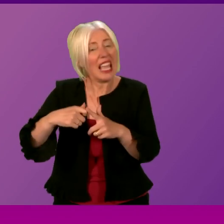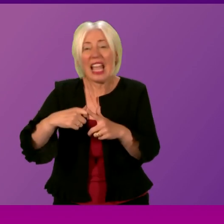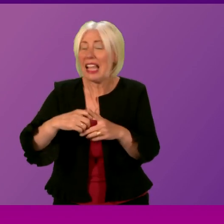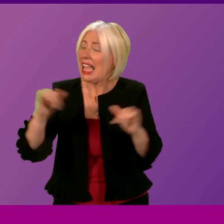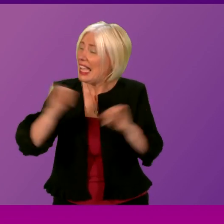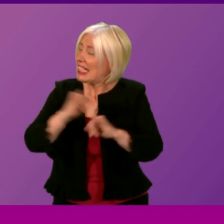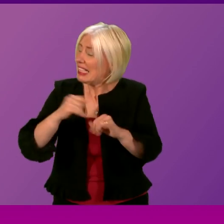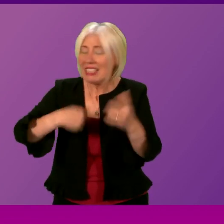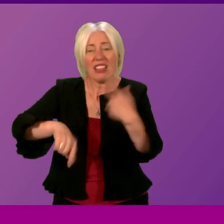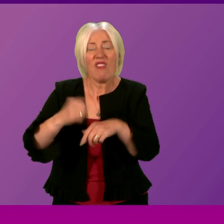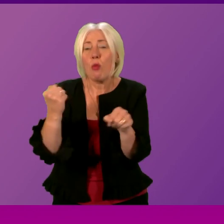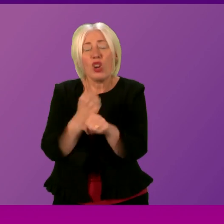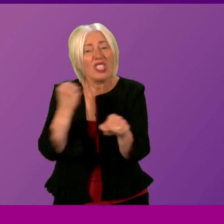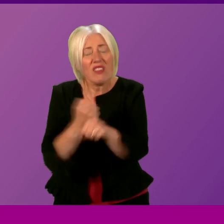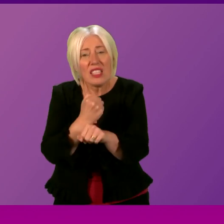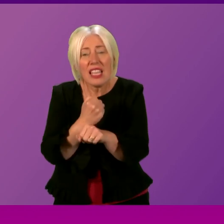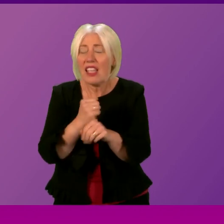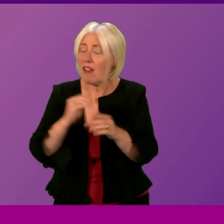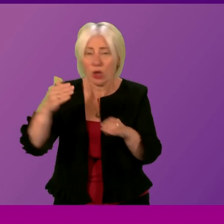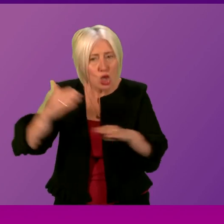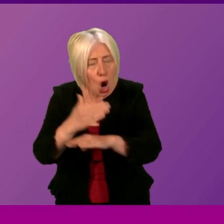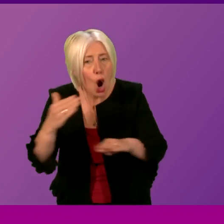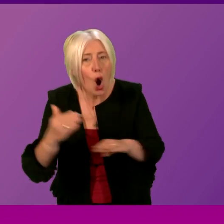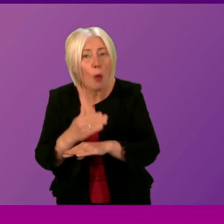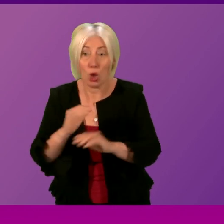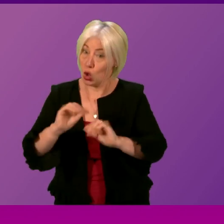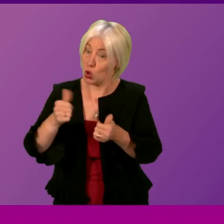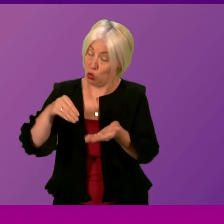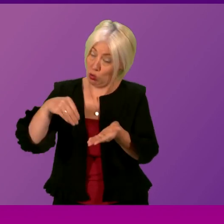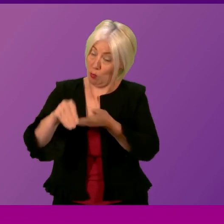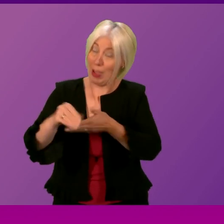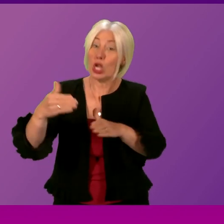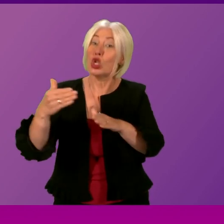productivity. It’s a disaster for jobs, well-paid jobs. And it’s a disaster for